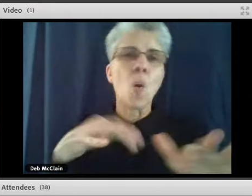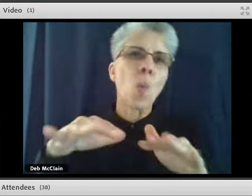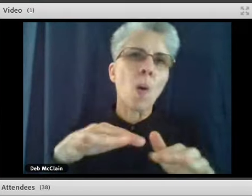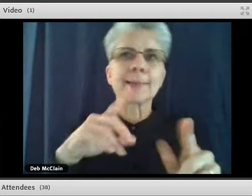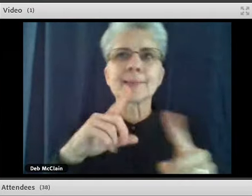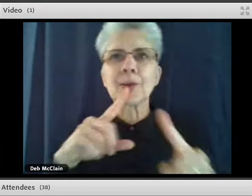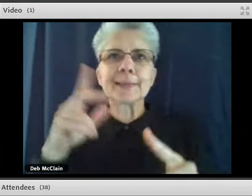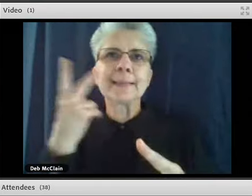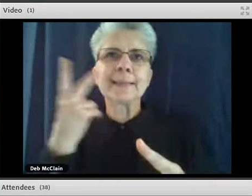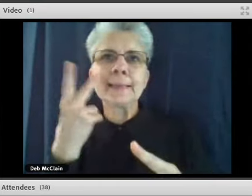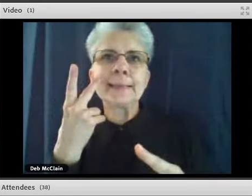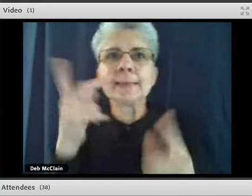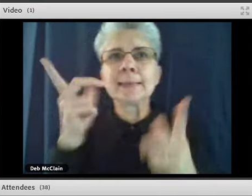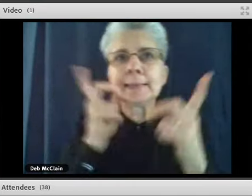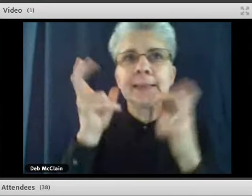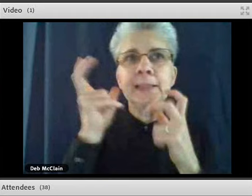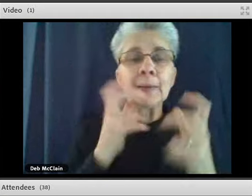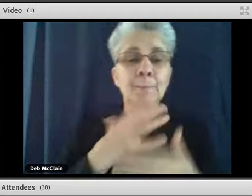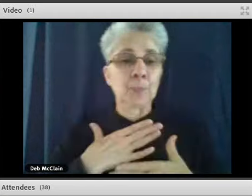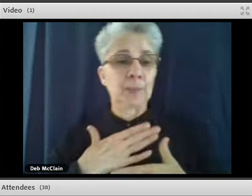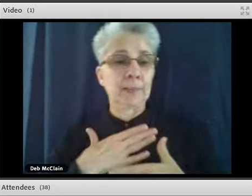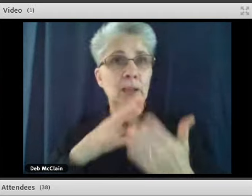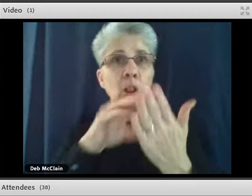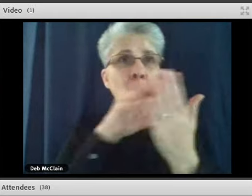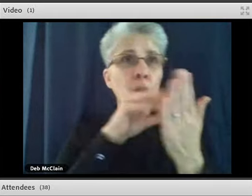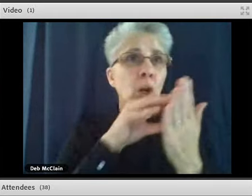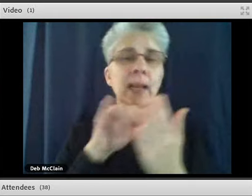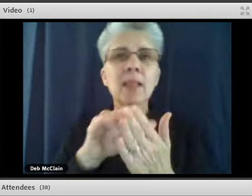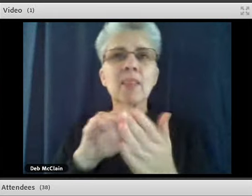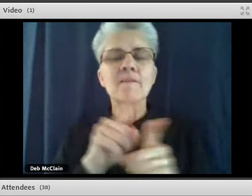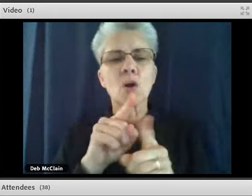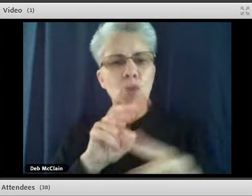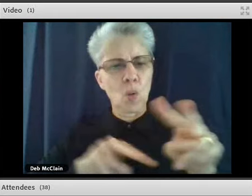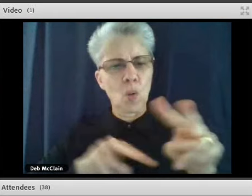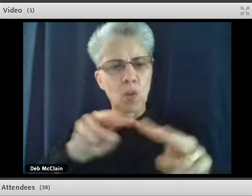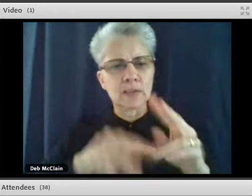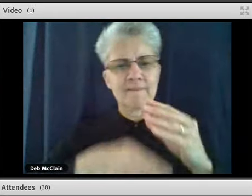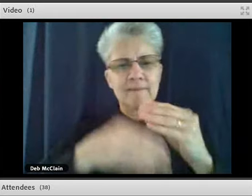talking, hearing, seeing, breathing, learning. And they've also looked at adding,